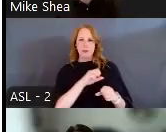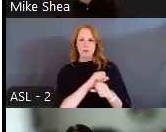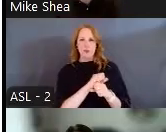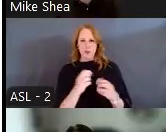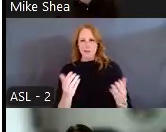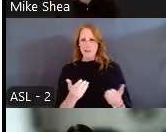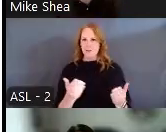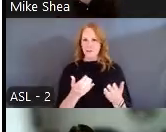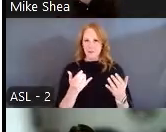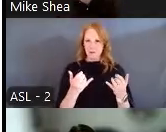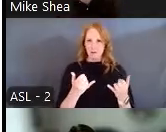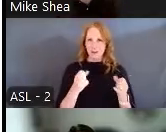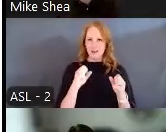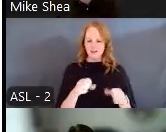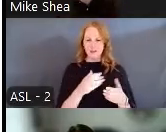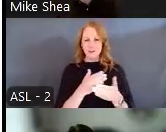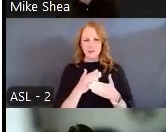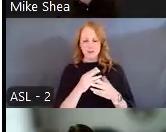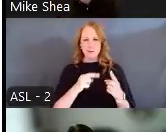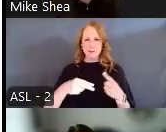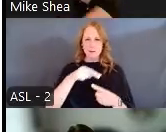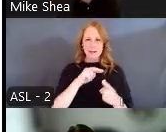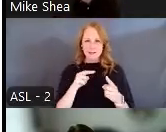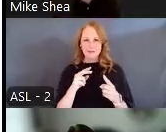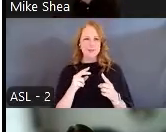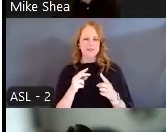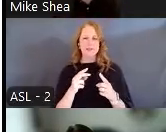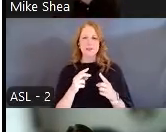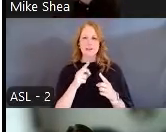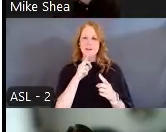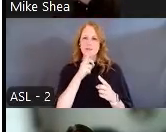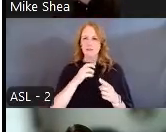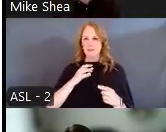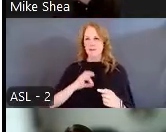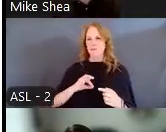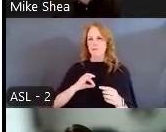different perspectives and we hope that uh this was really a rewarding event for our audience and